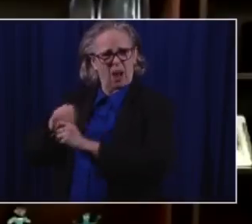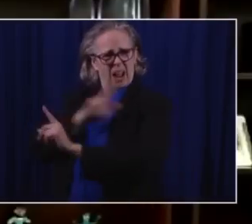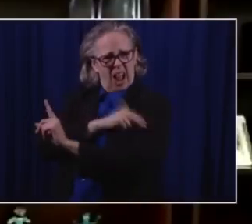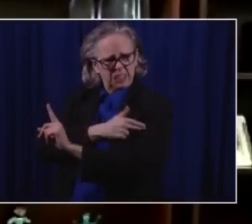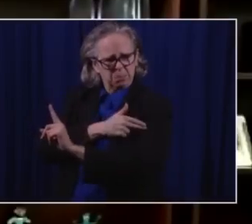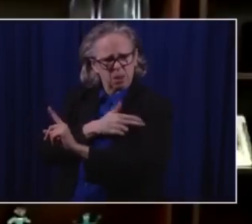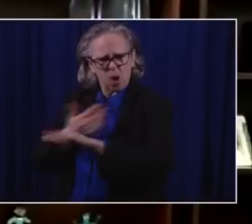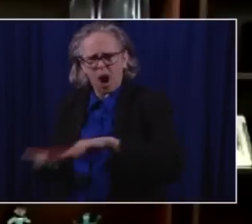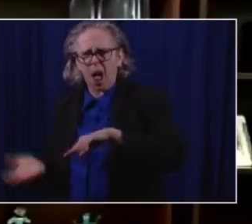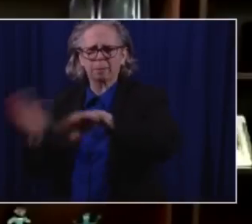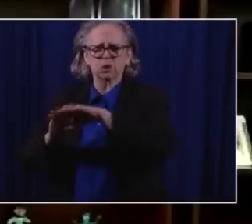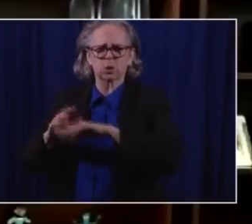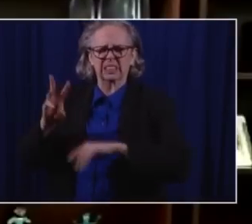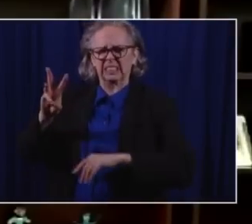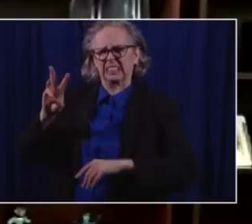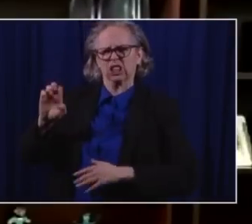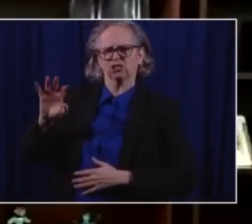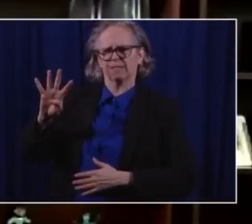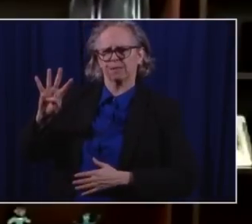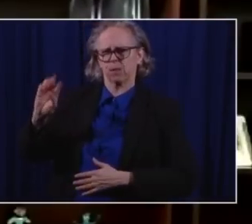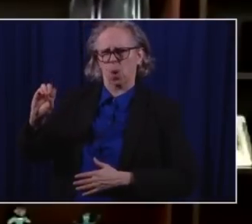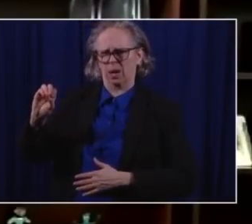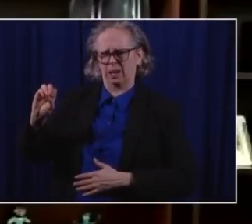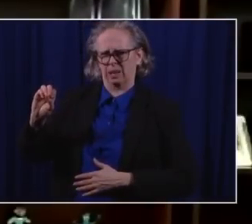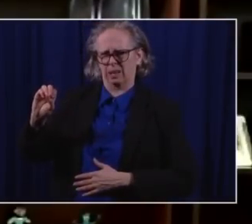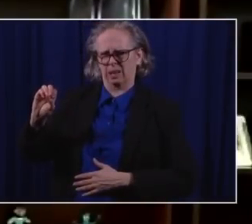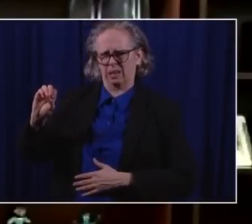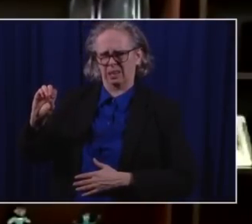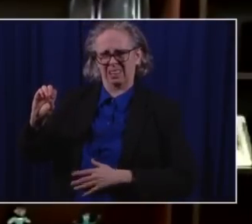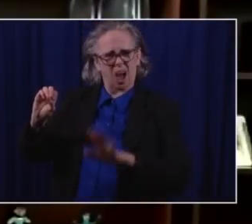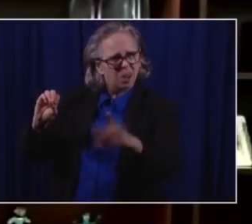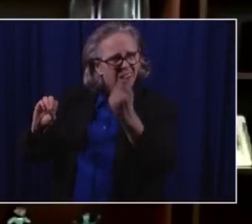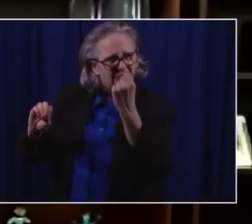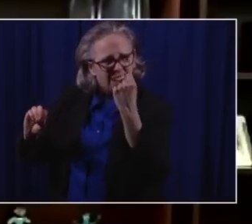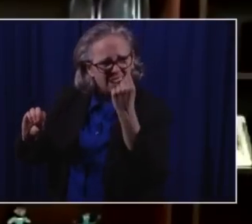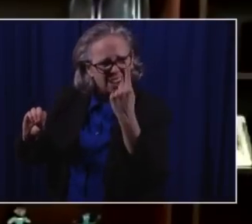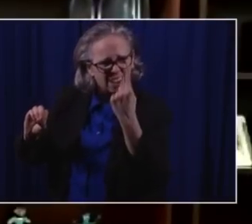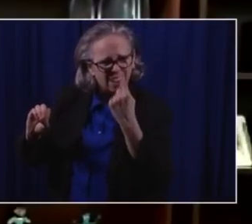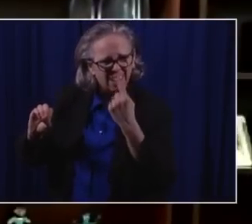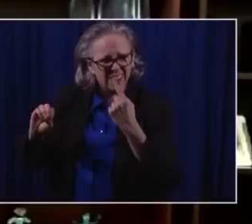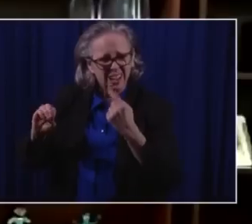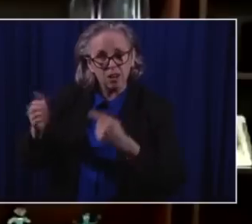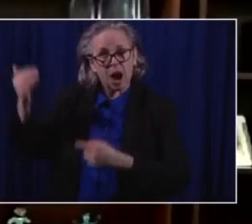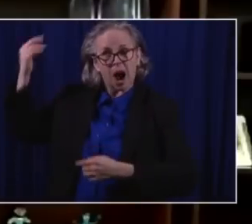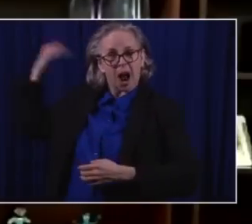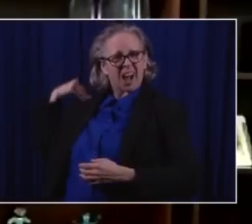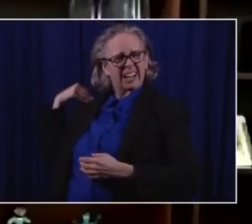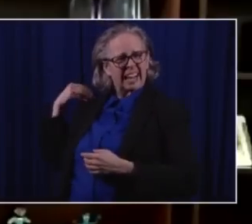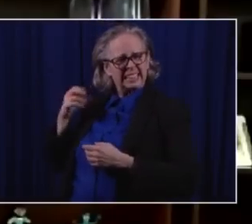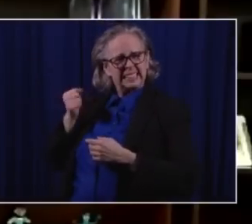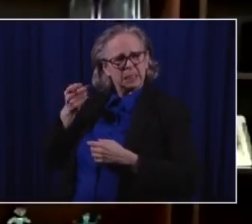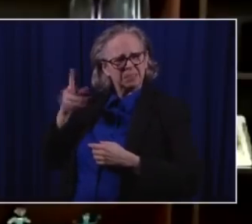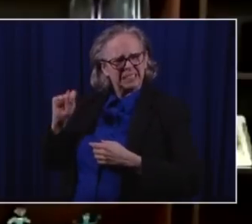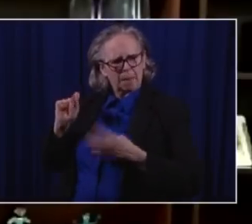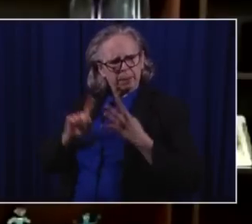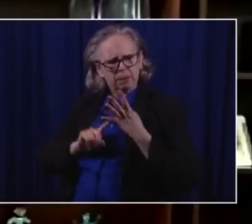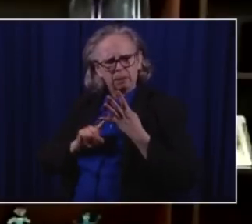number of patients admitted with covid week over week. Last week we had 517 have 640 to put that in